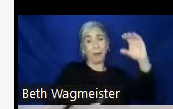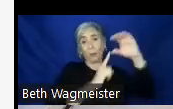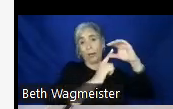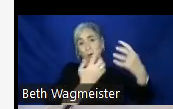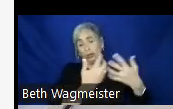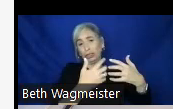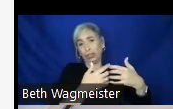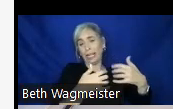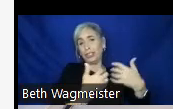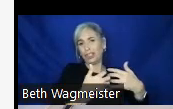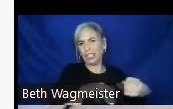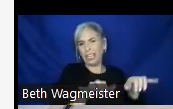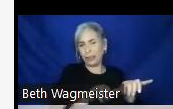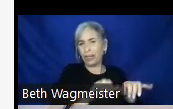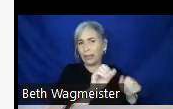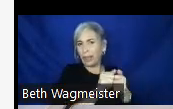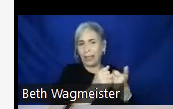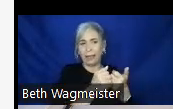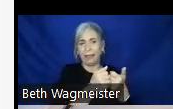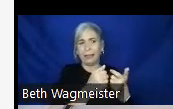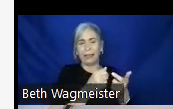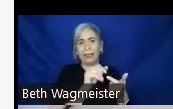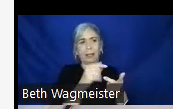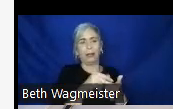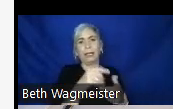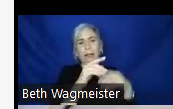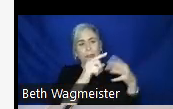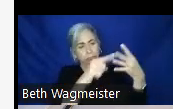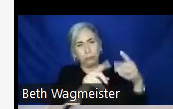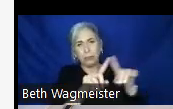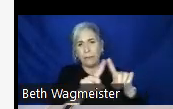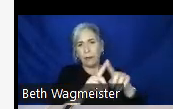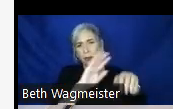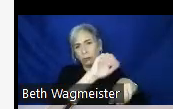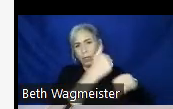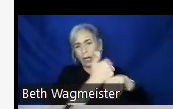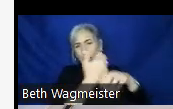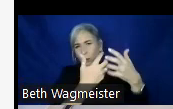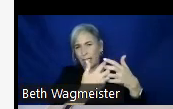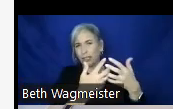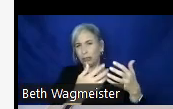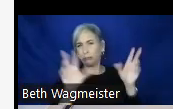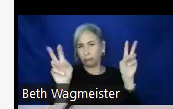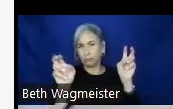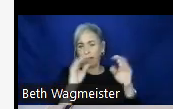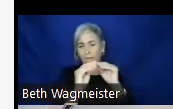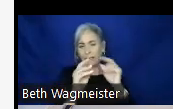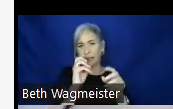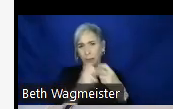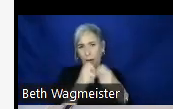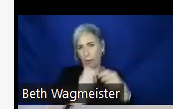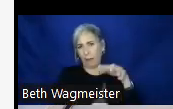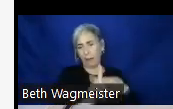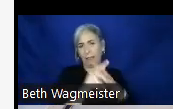team at GitHub that are solving these issues rather than every web developer in the world.